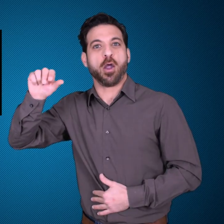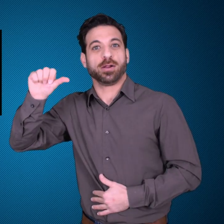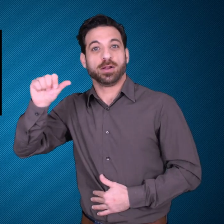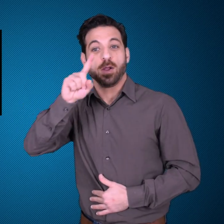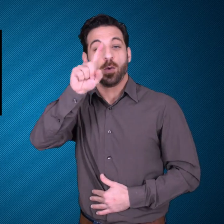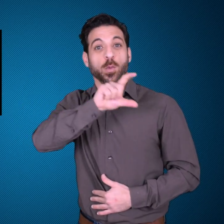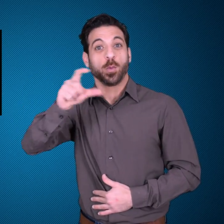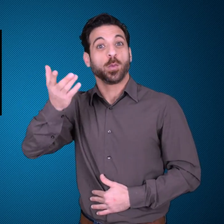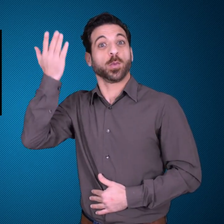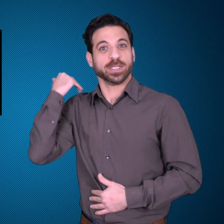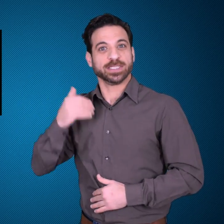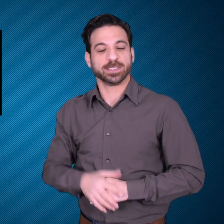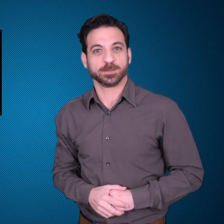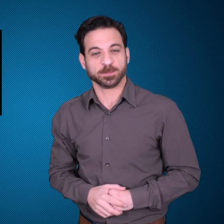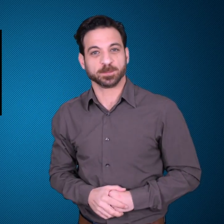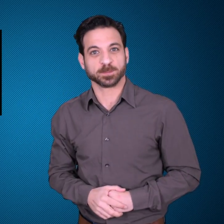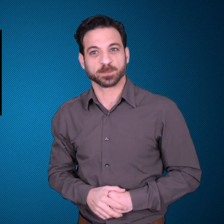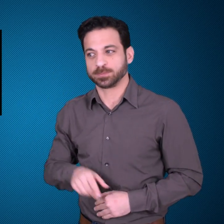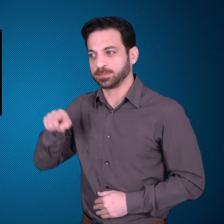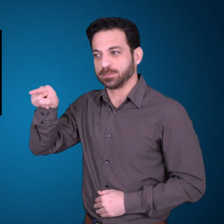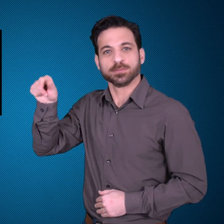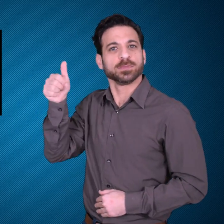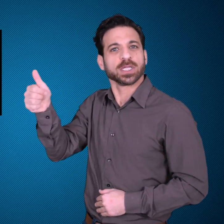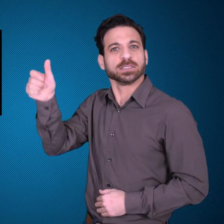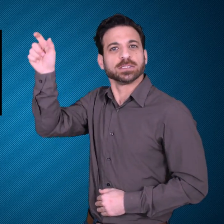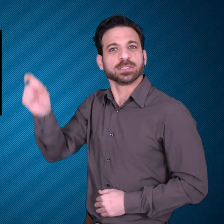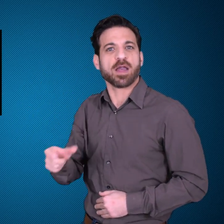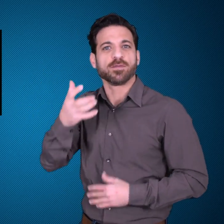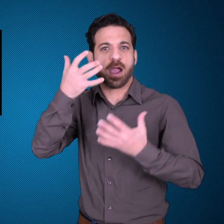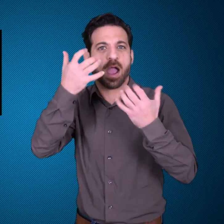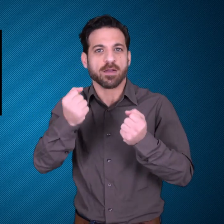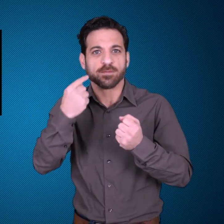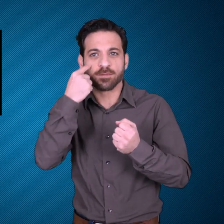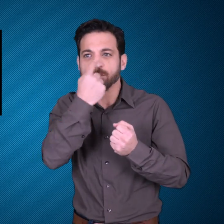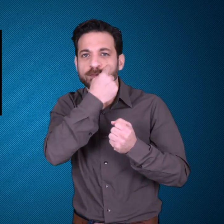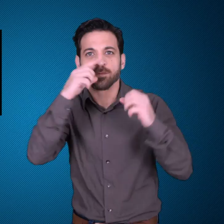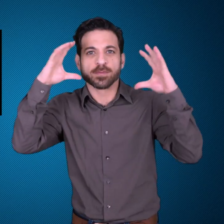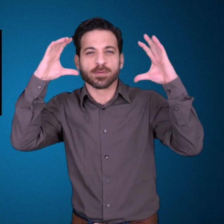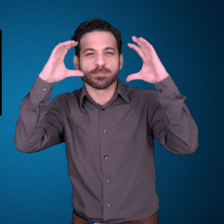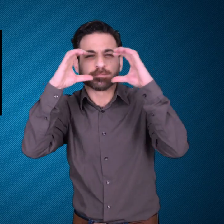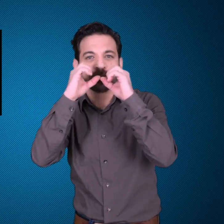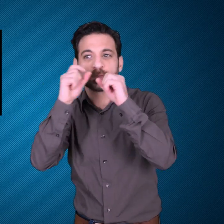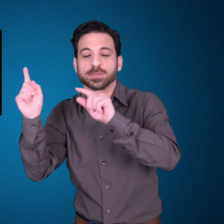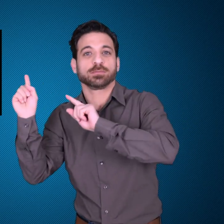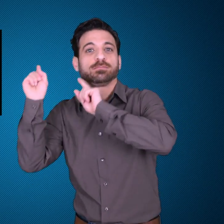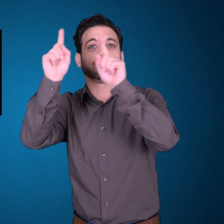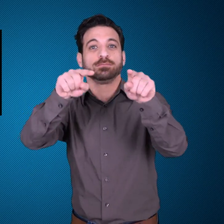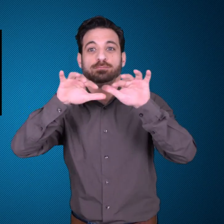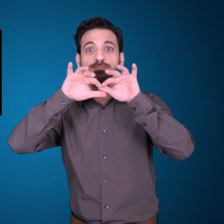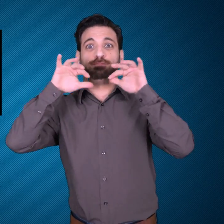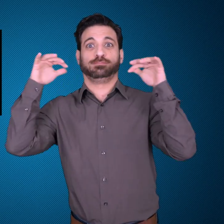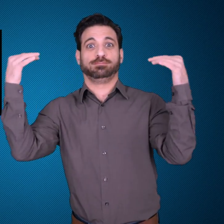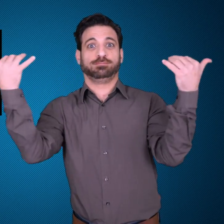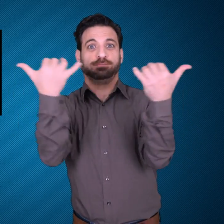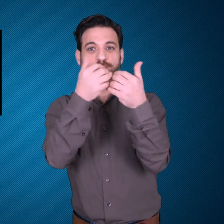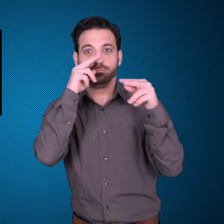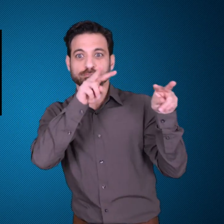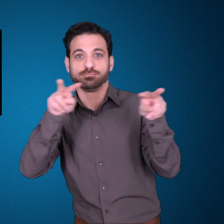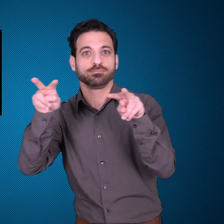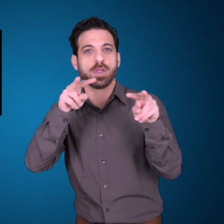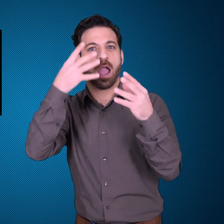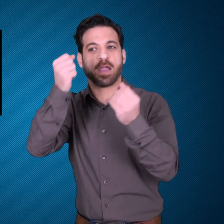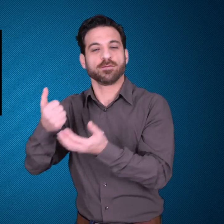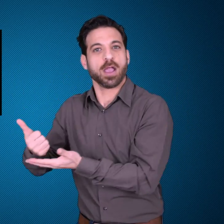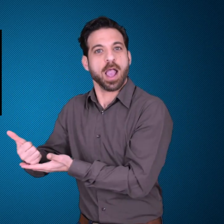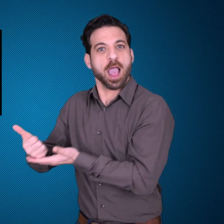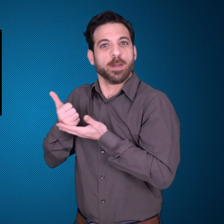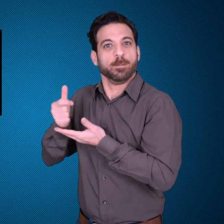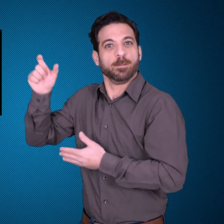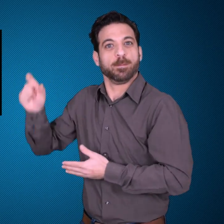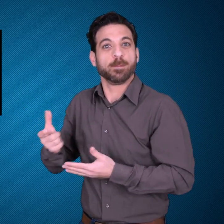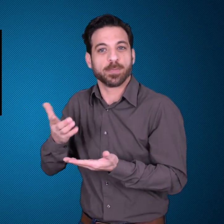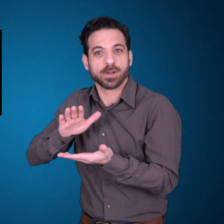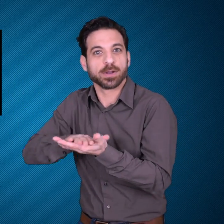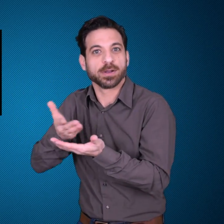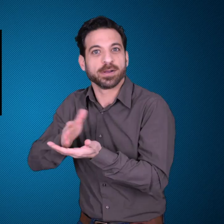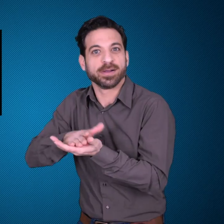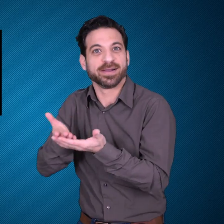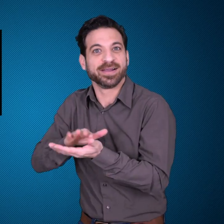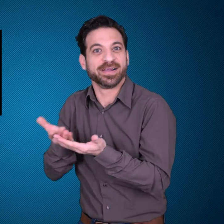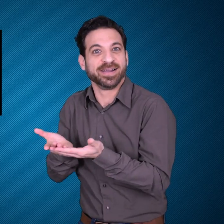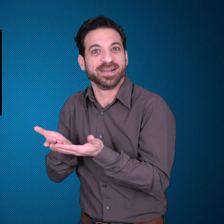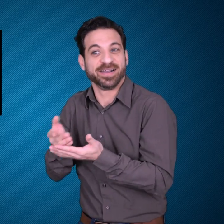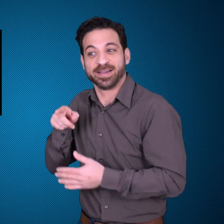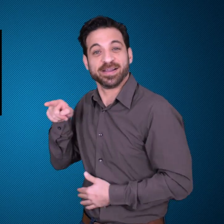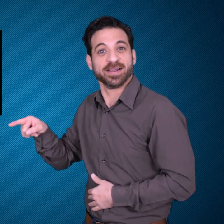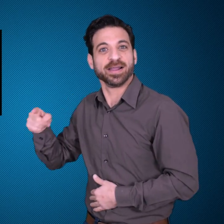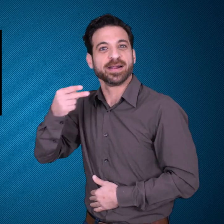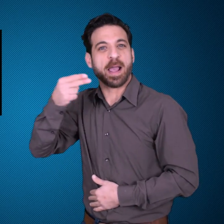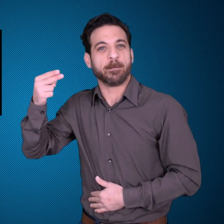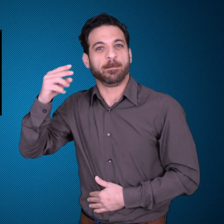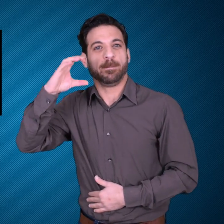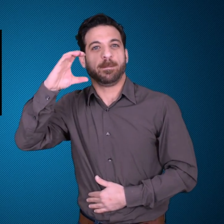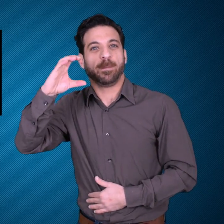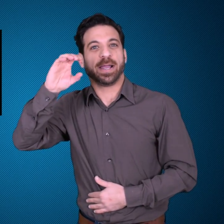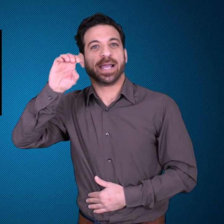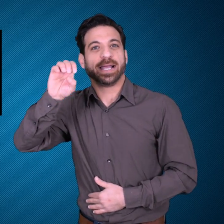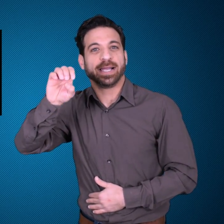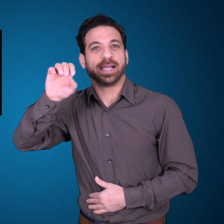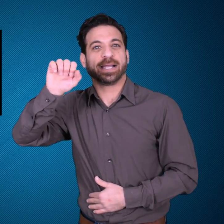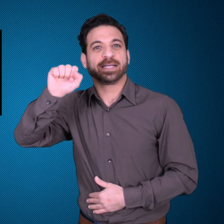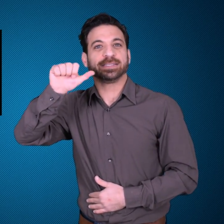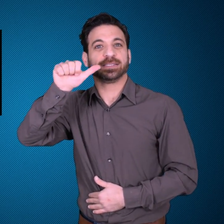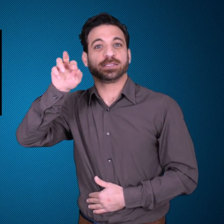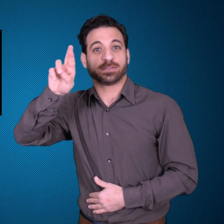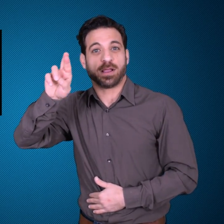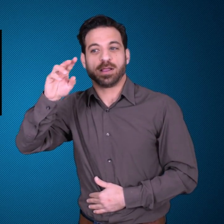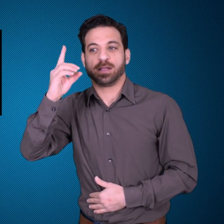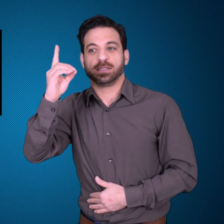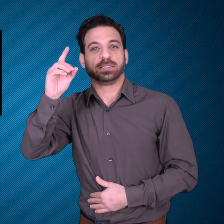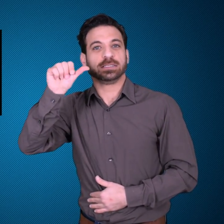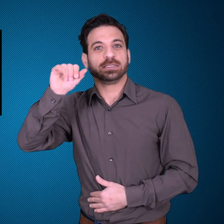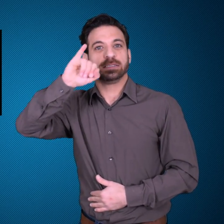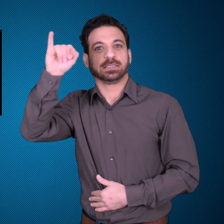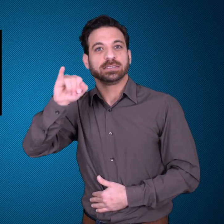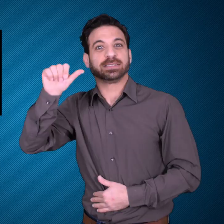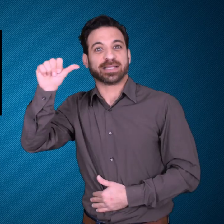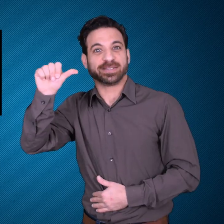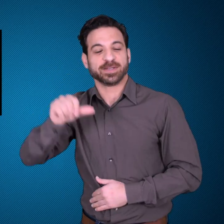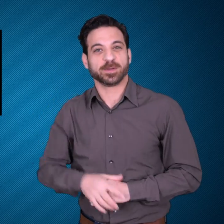guide-interpreter, Cesar Daza.